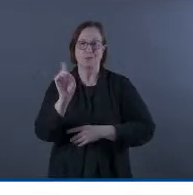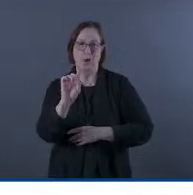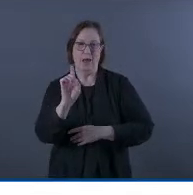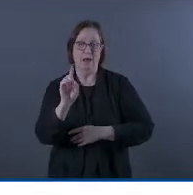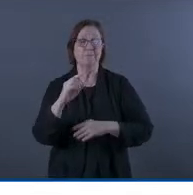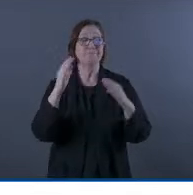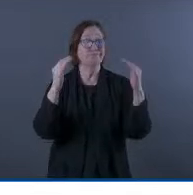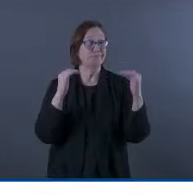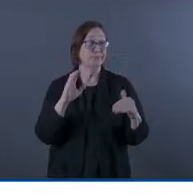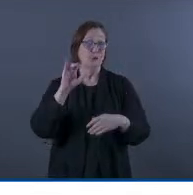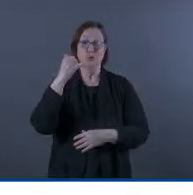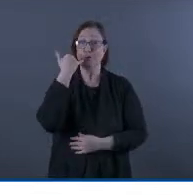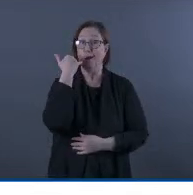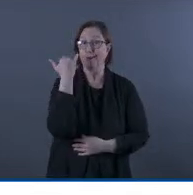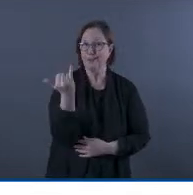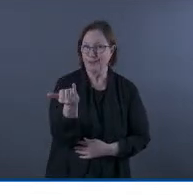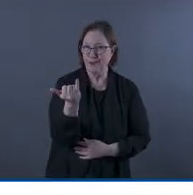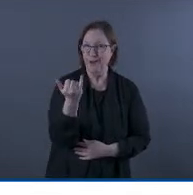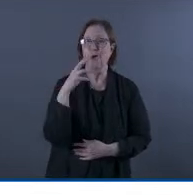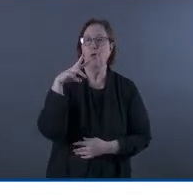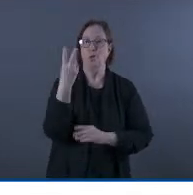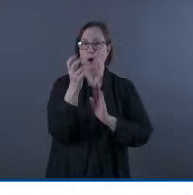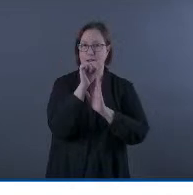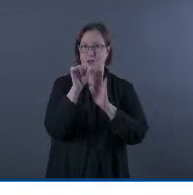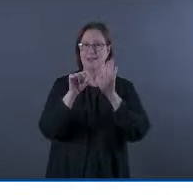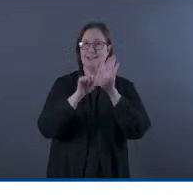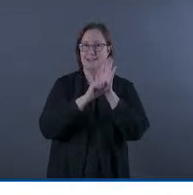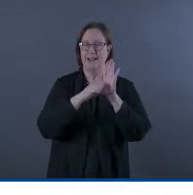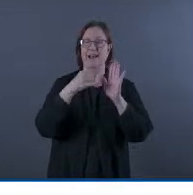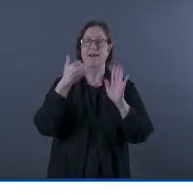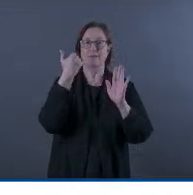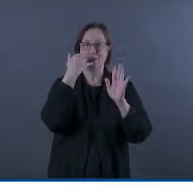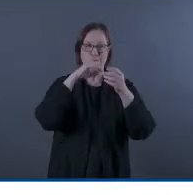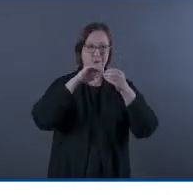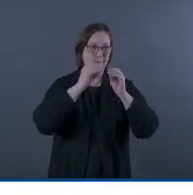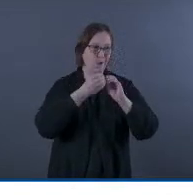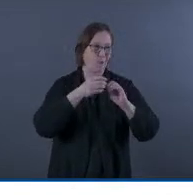COVID-19 hotline by calling 1-800-525-0127.